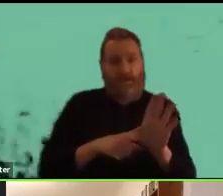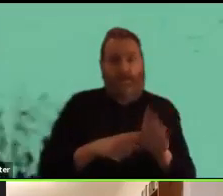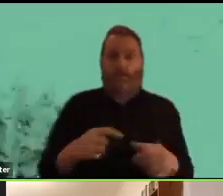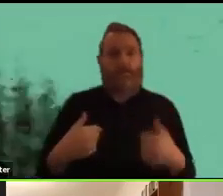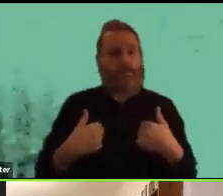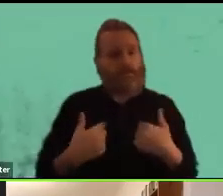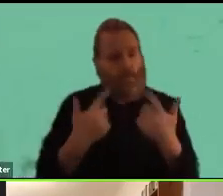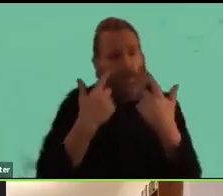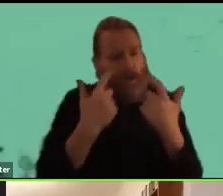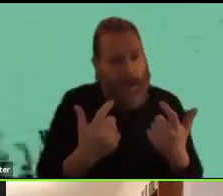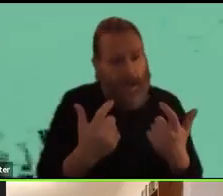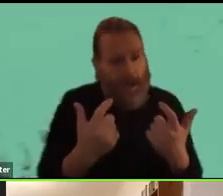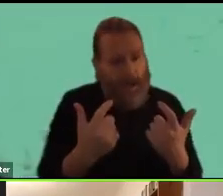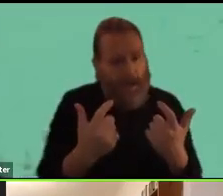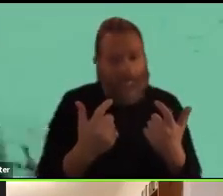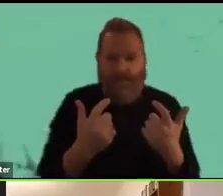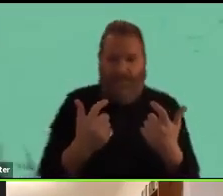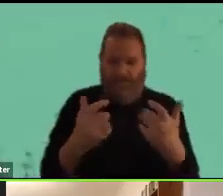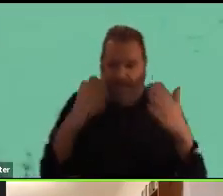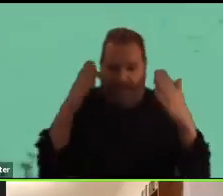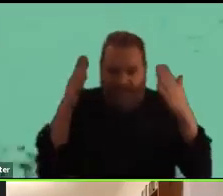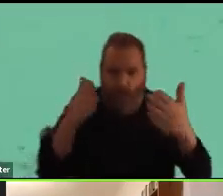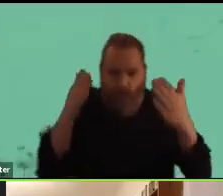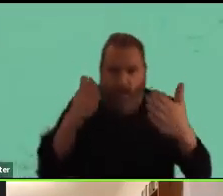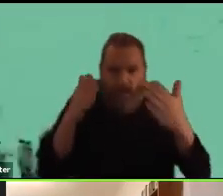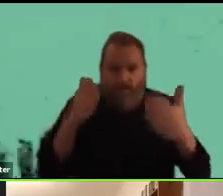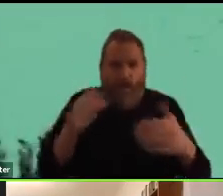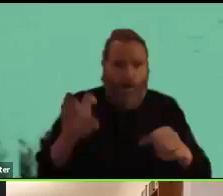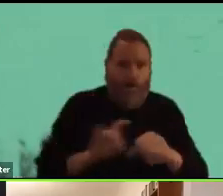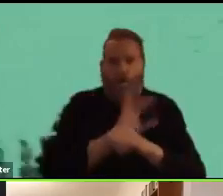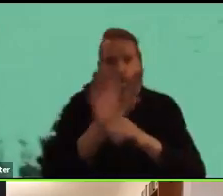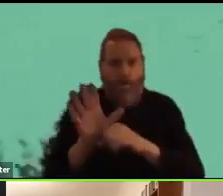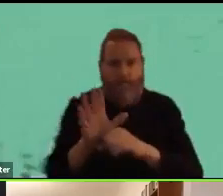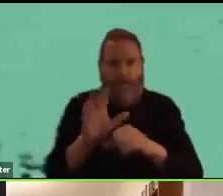our focus has been on fighting the pandemic and you know really supporting people in